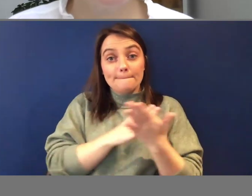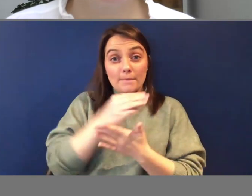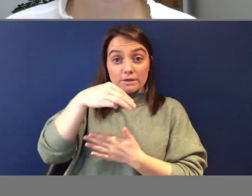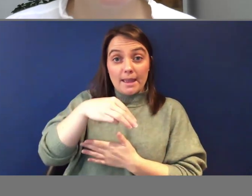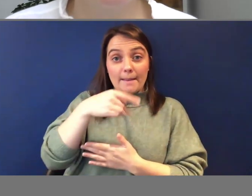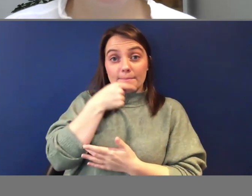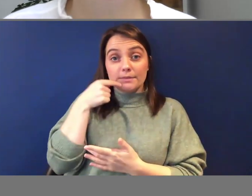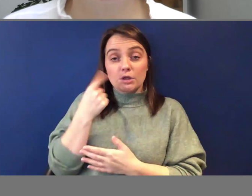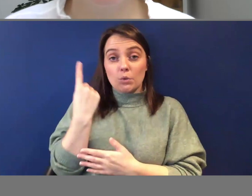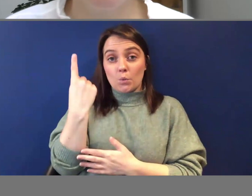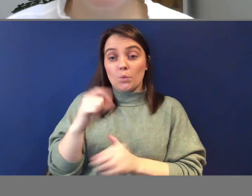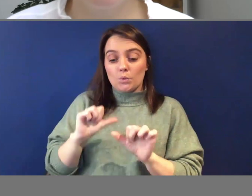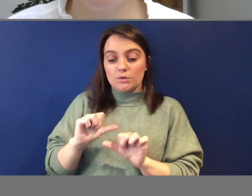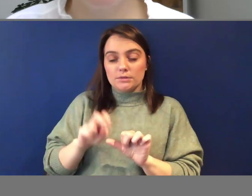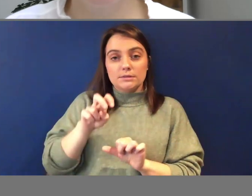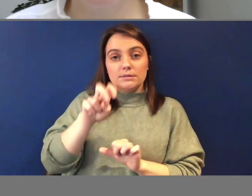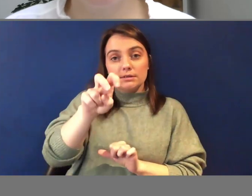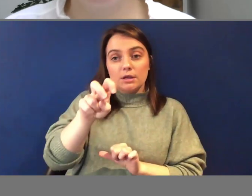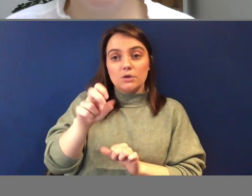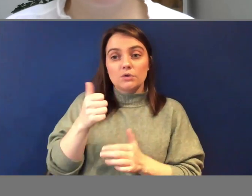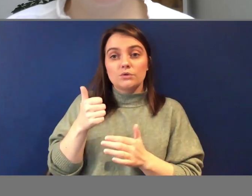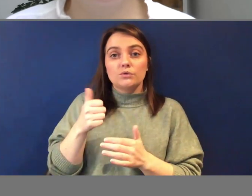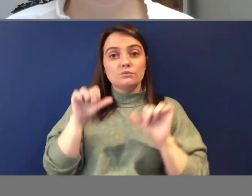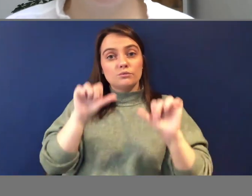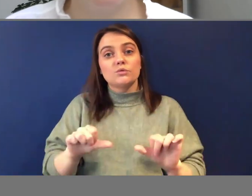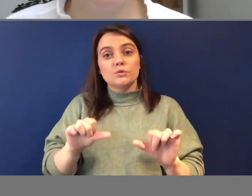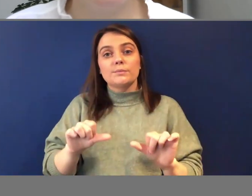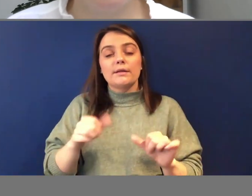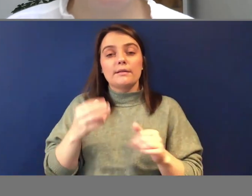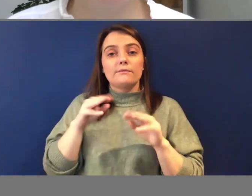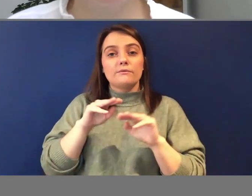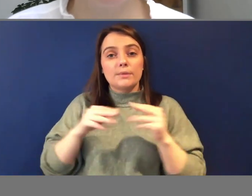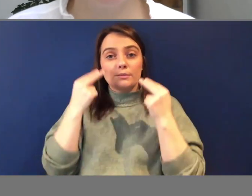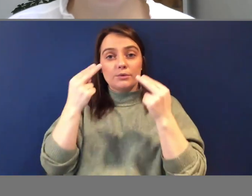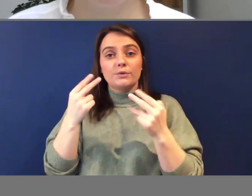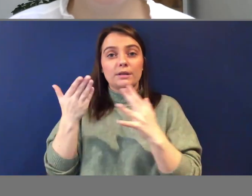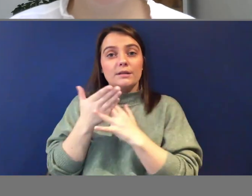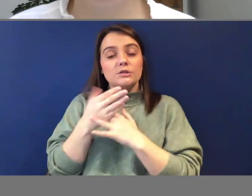one set of stairs suitable for ambulant disabled people should be provided to access all floors